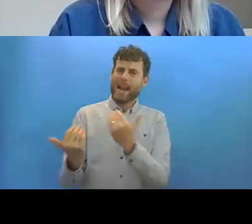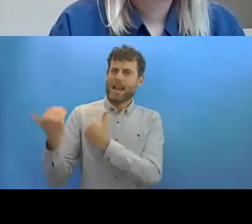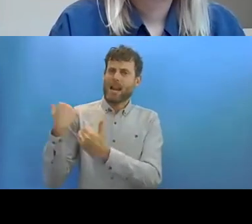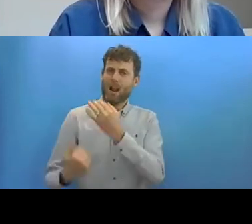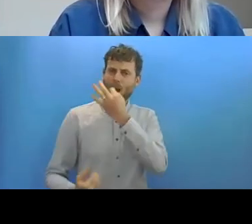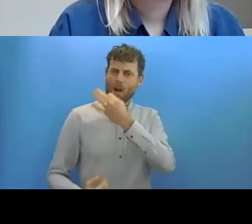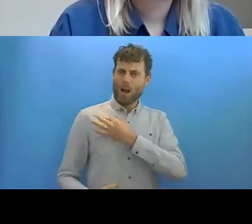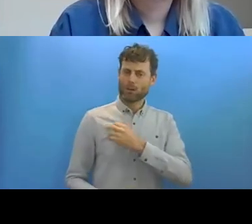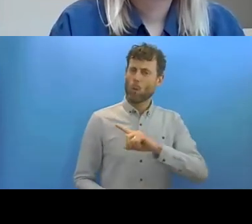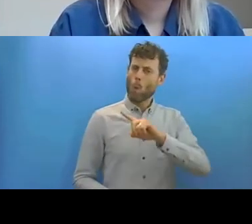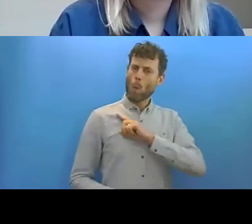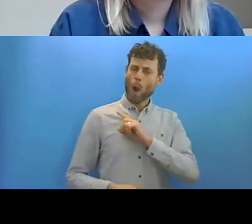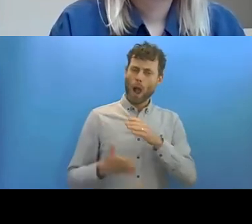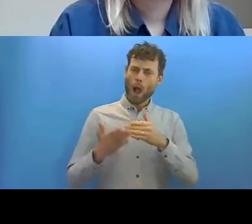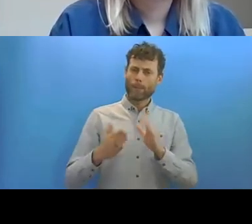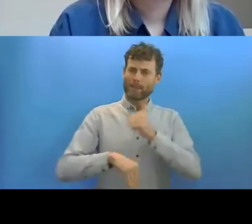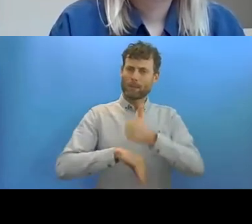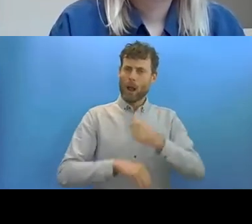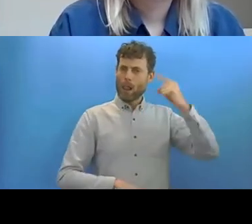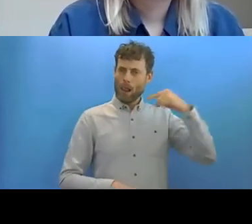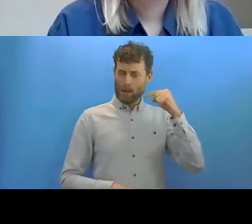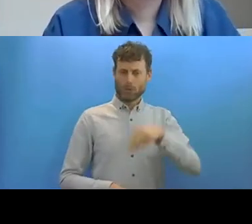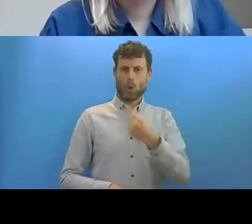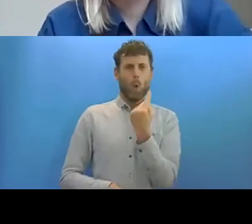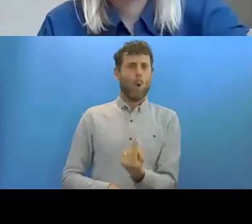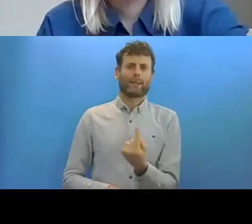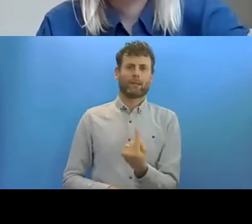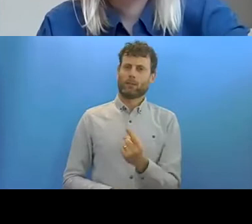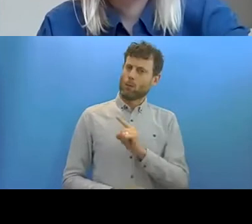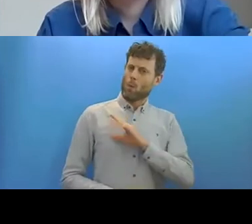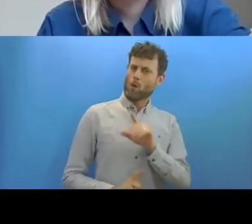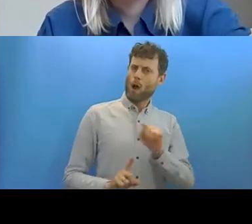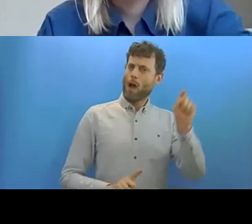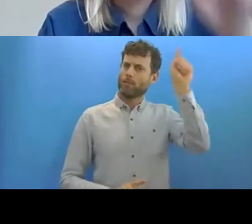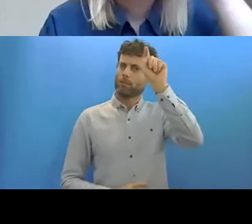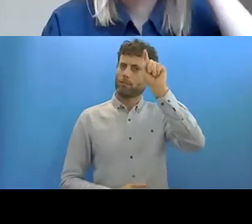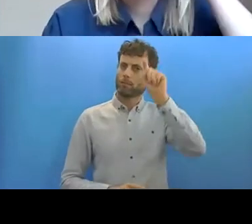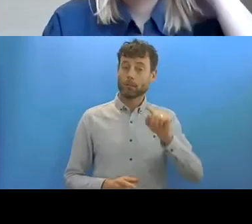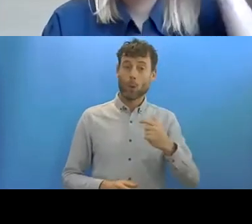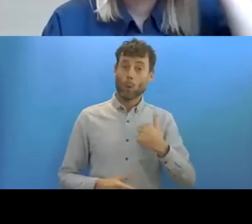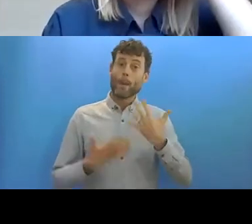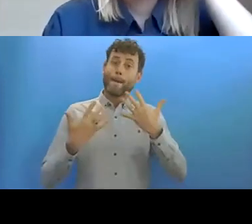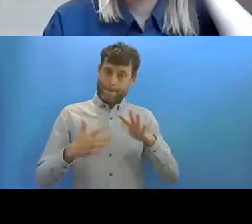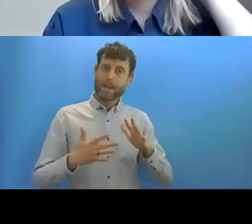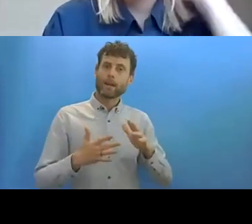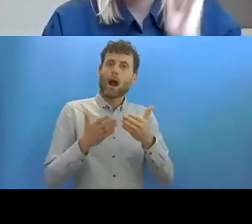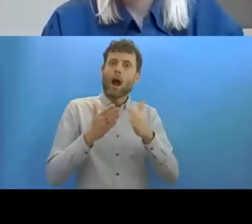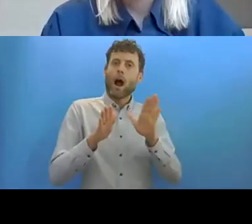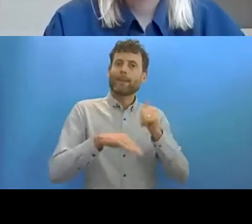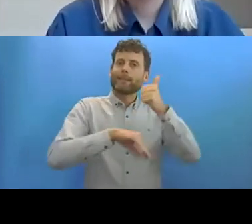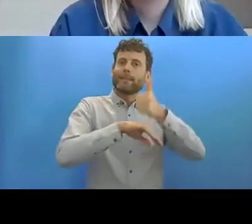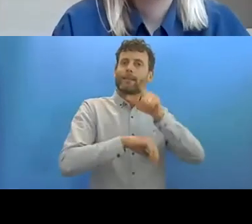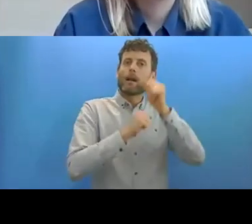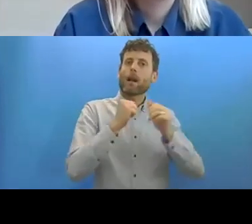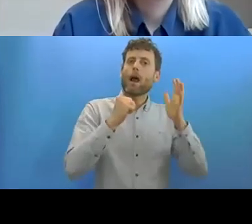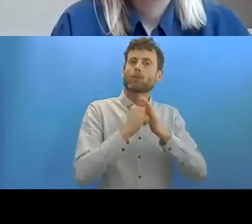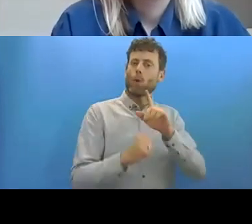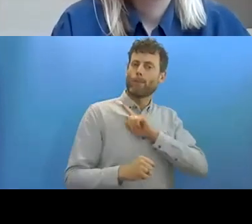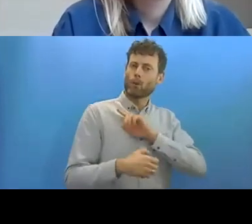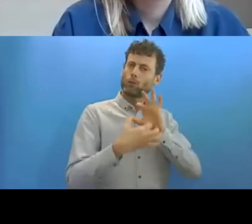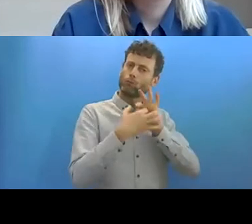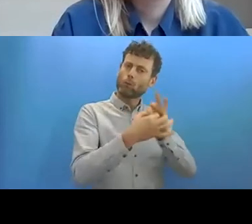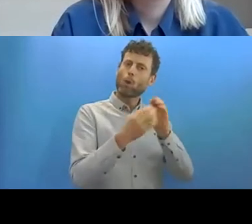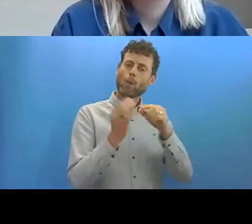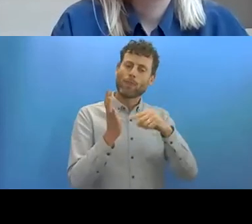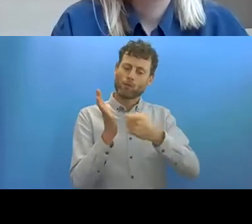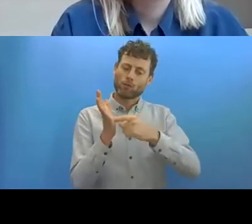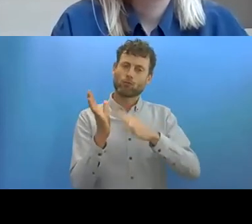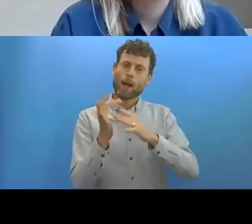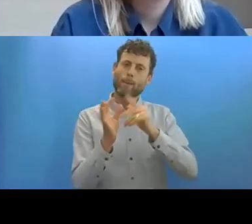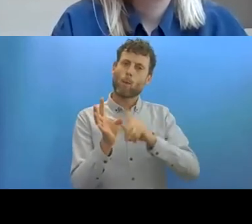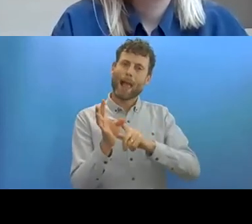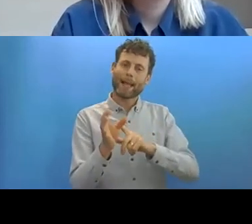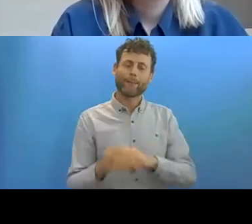We were asked at varying points why we don't do Unlimited festivals in various different towns or cities and the only other Unlimited festival there has been has been in Glasgow,